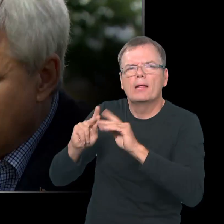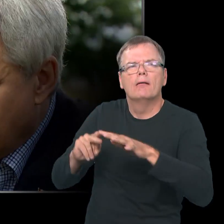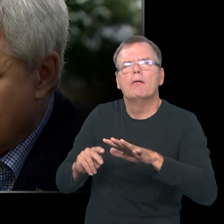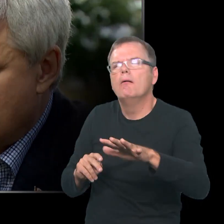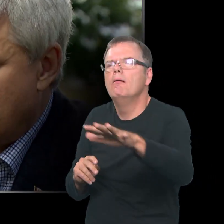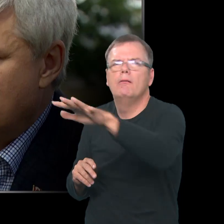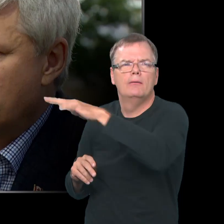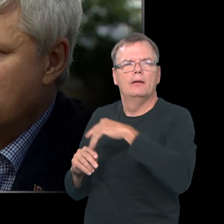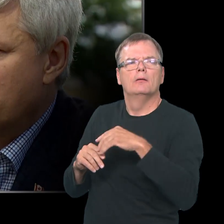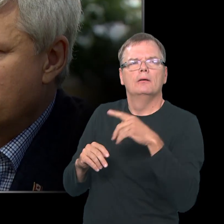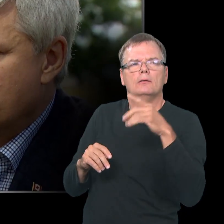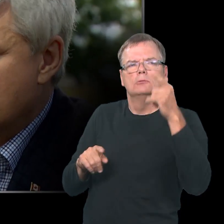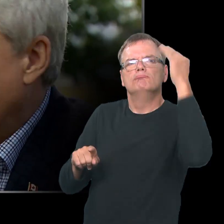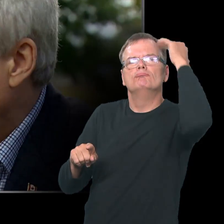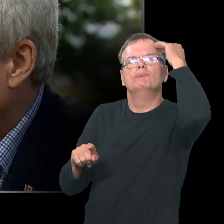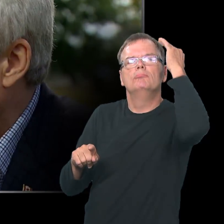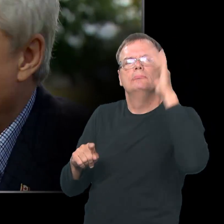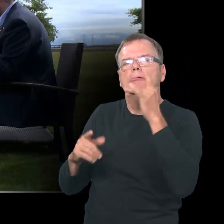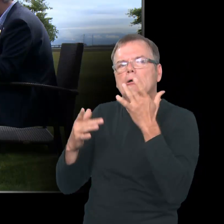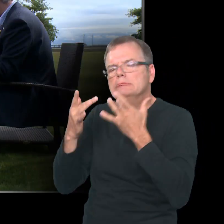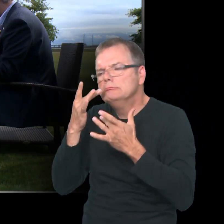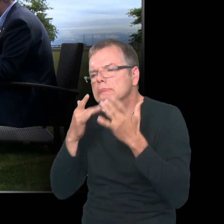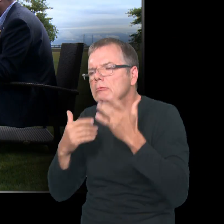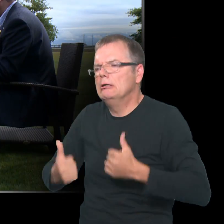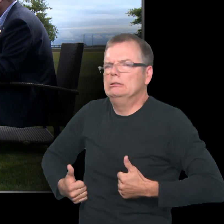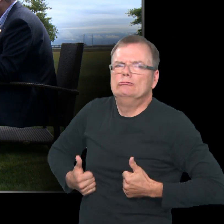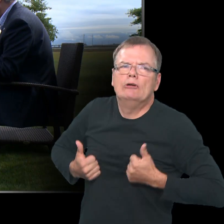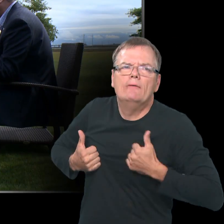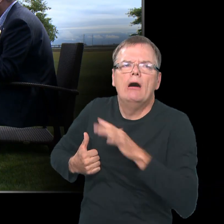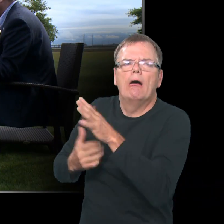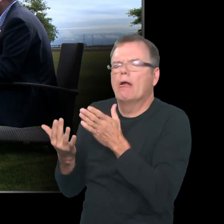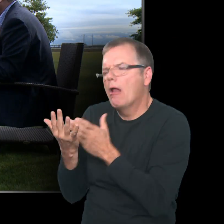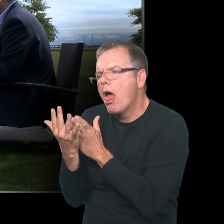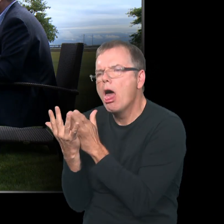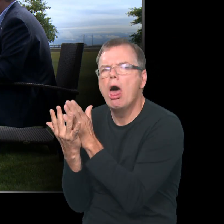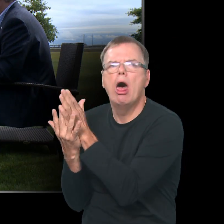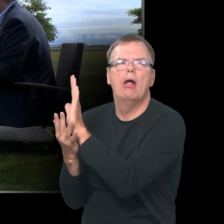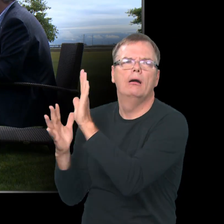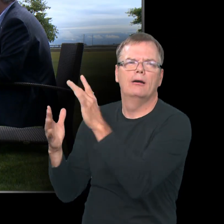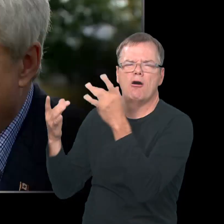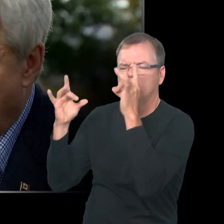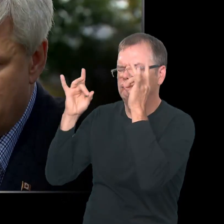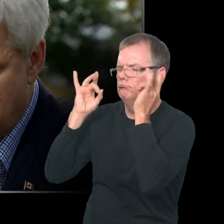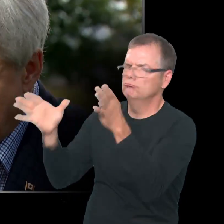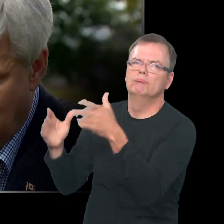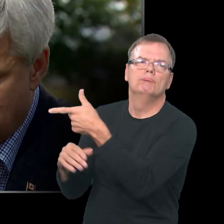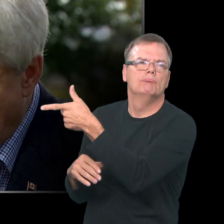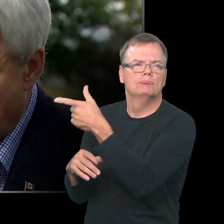What's enough, what's enough, Peter? There are millions, millions of displaced persons that we know of, whose survival,